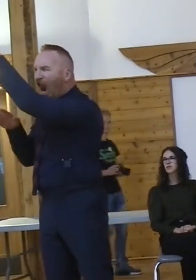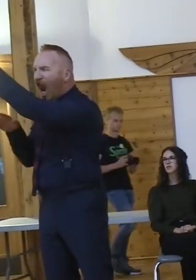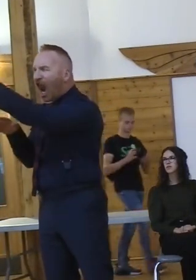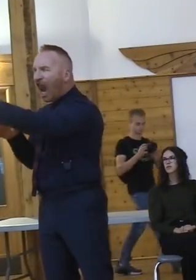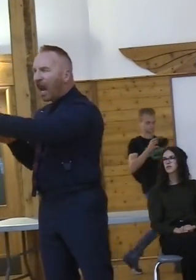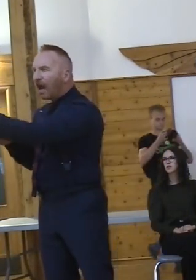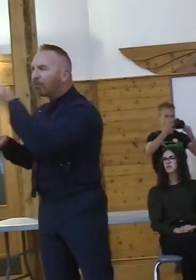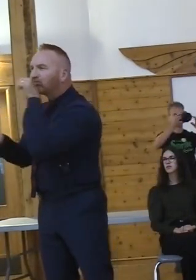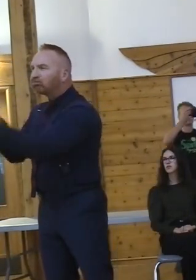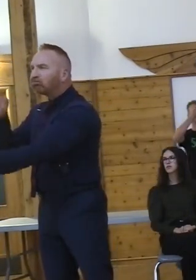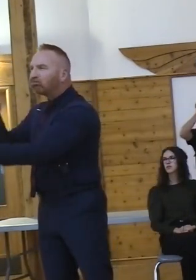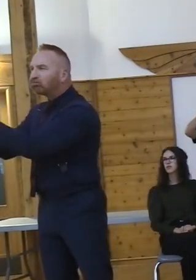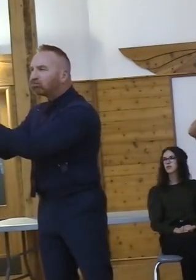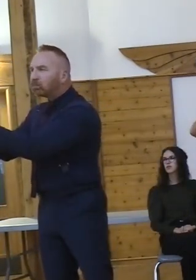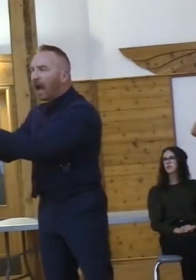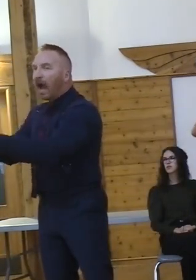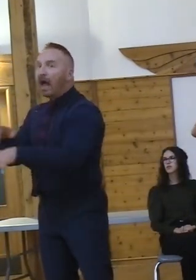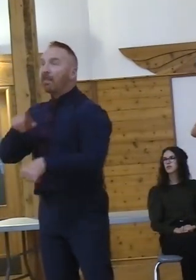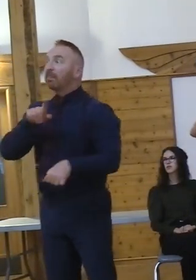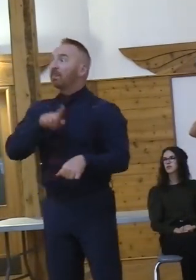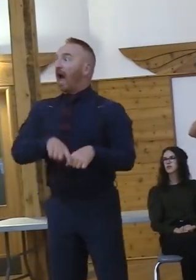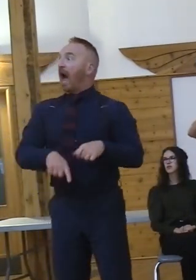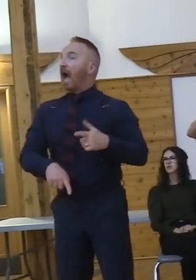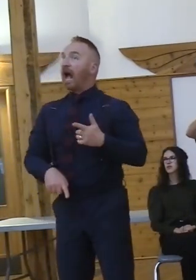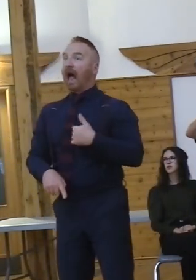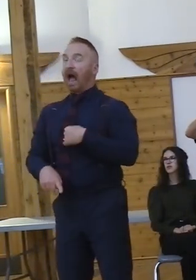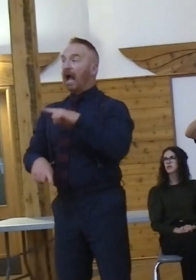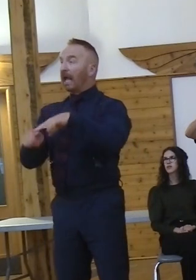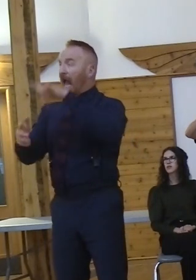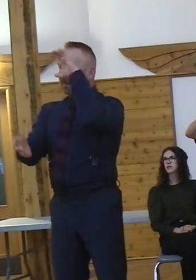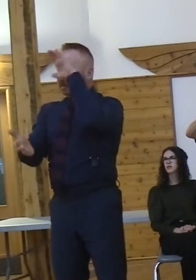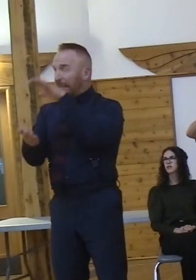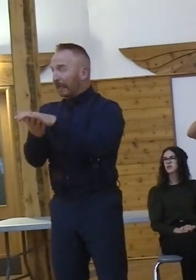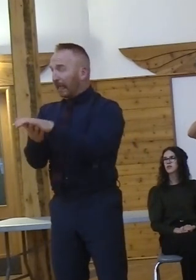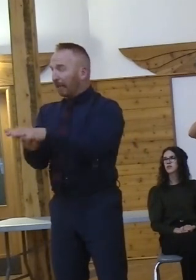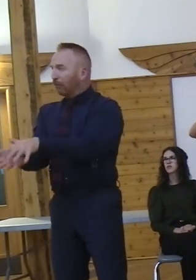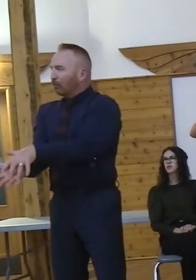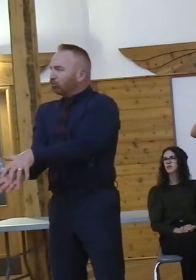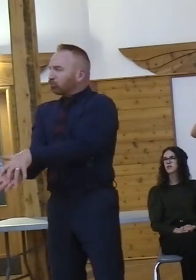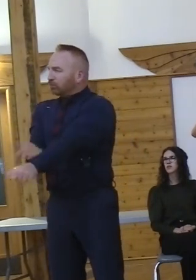I'm enraged that this genocide is still happening and the police are too busy playing their